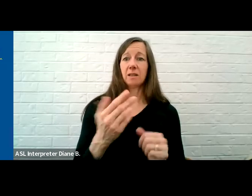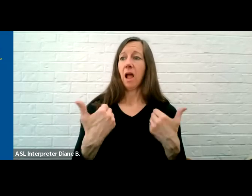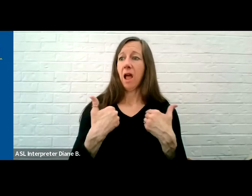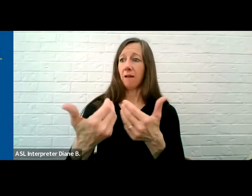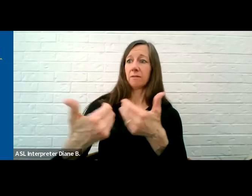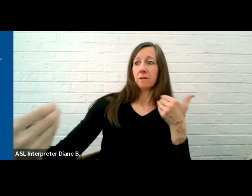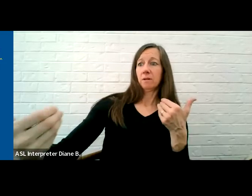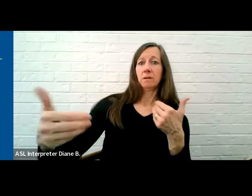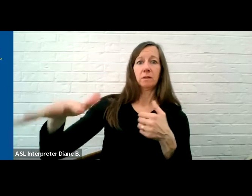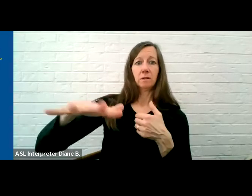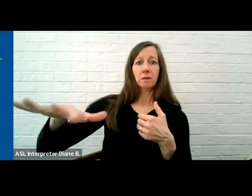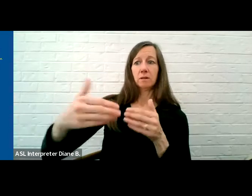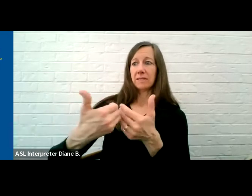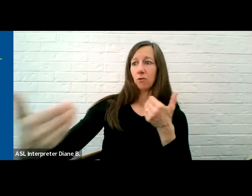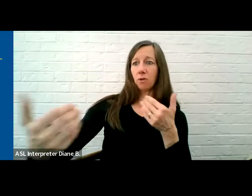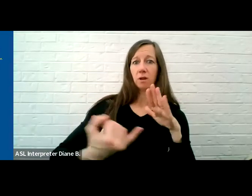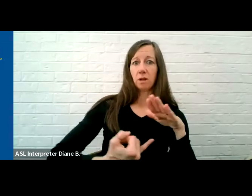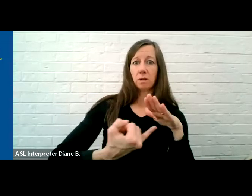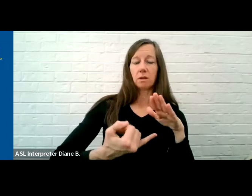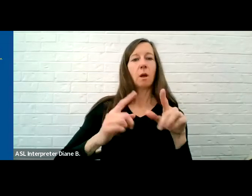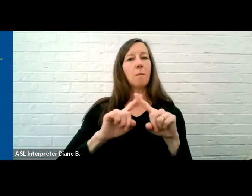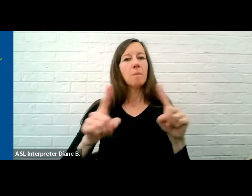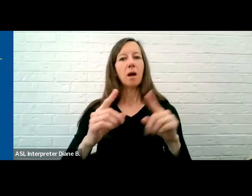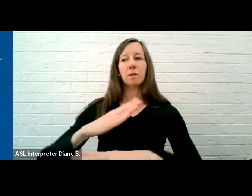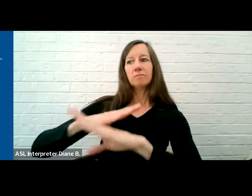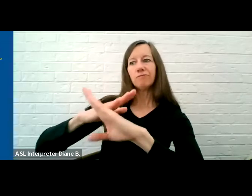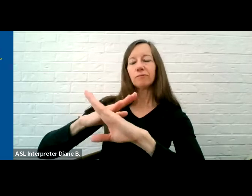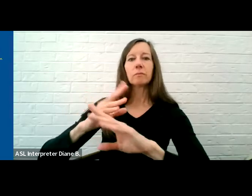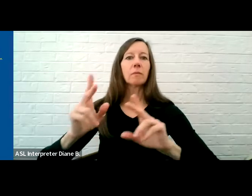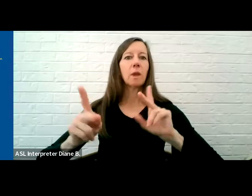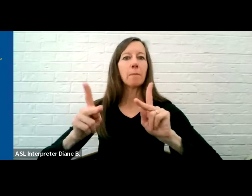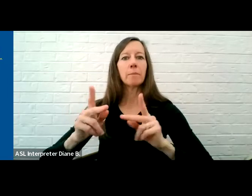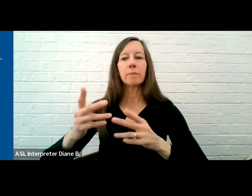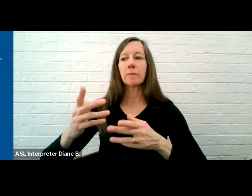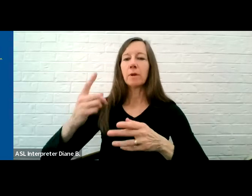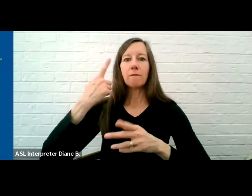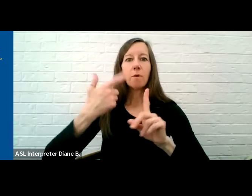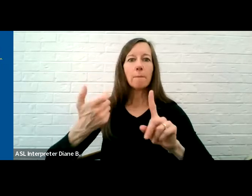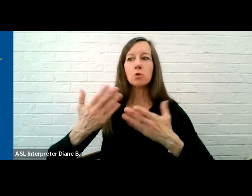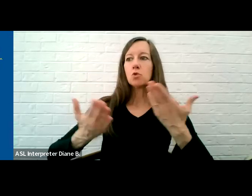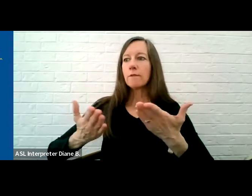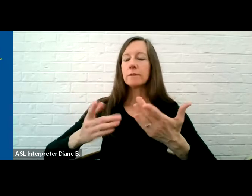them many from equal access to public services education transferation and